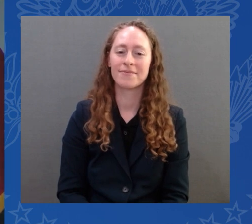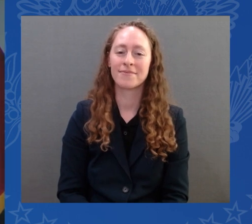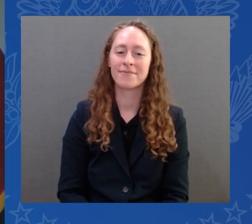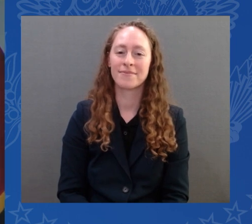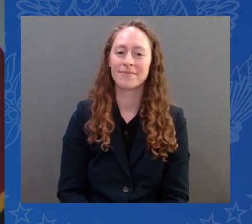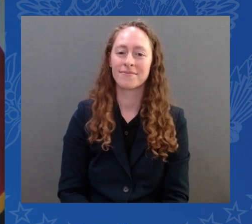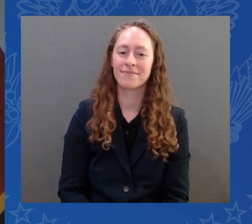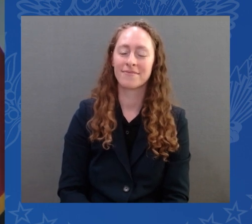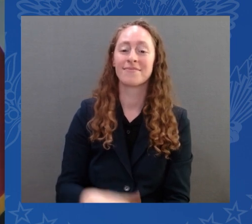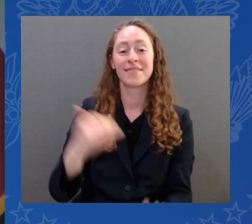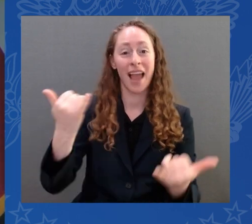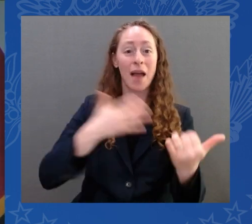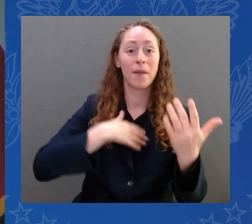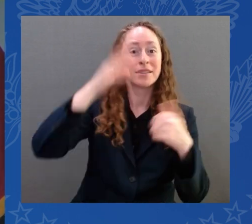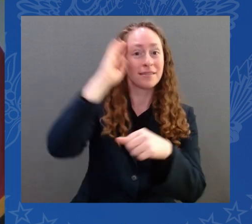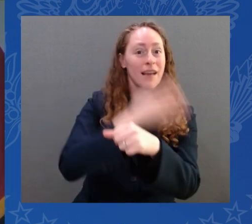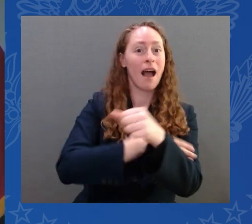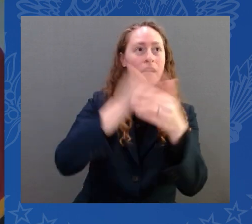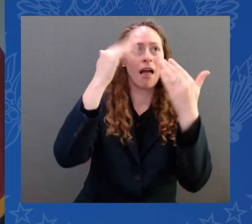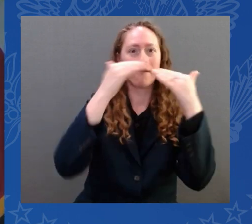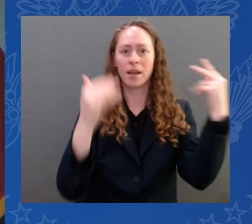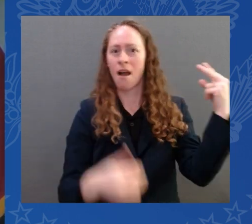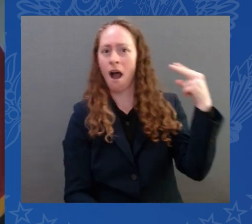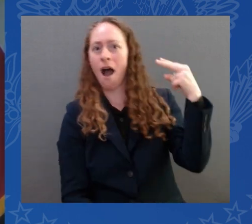So many wins, you ran out of room on that flagpole, man.